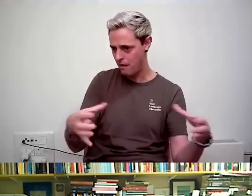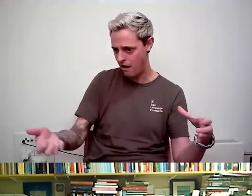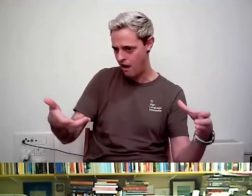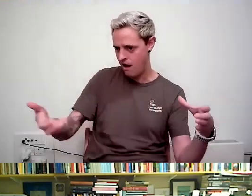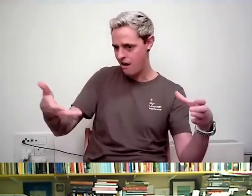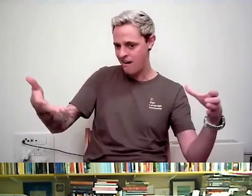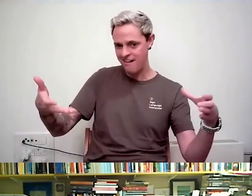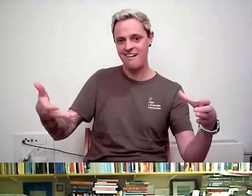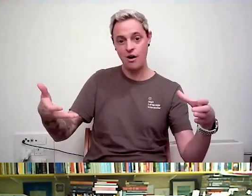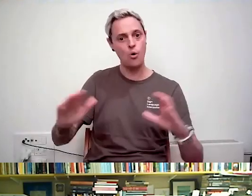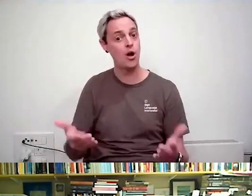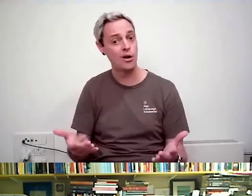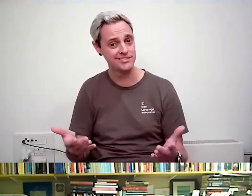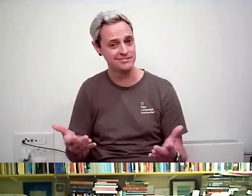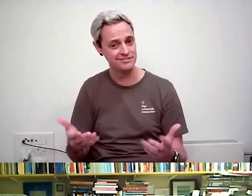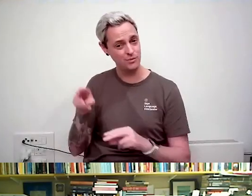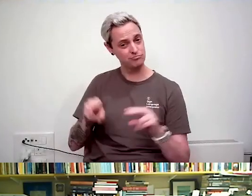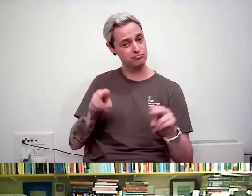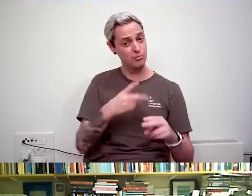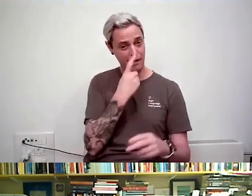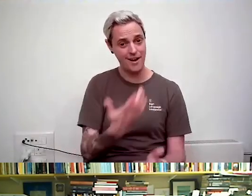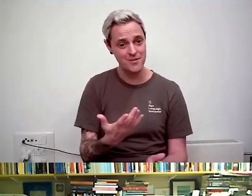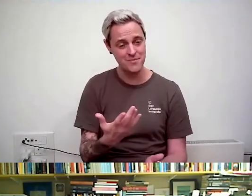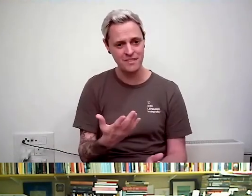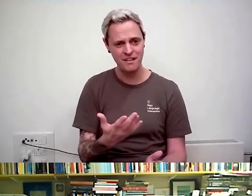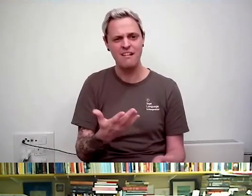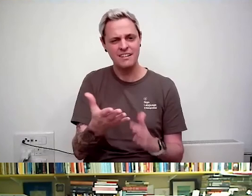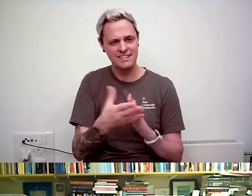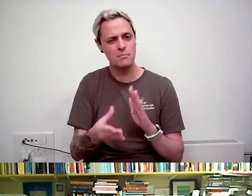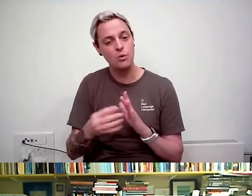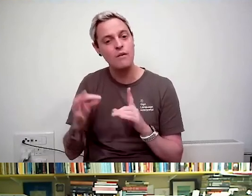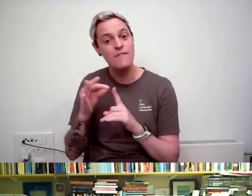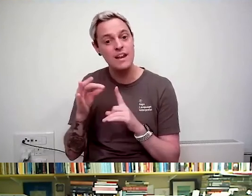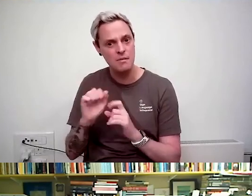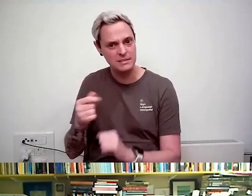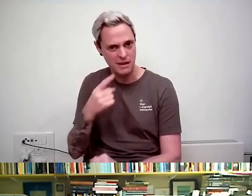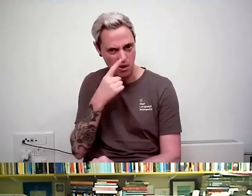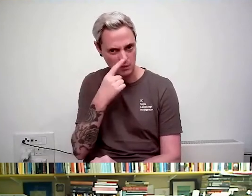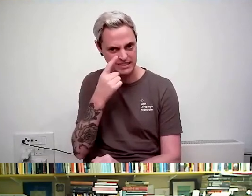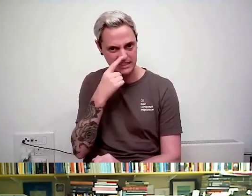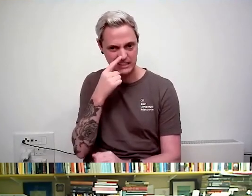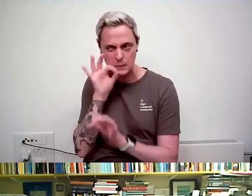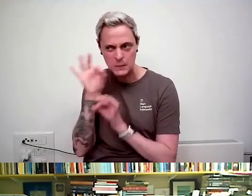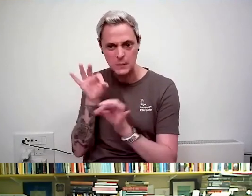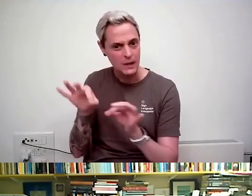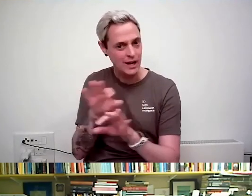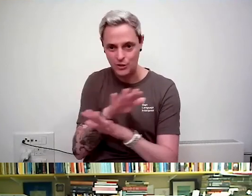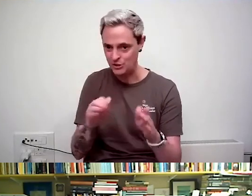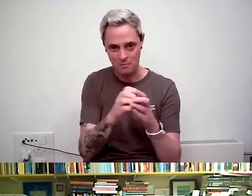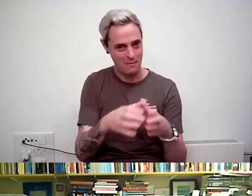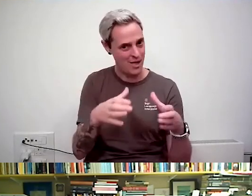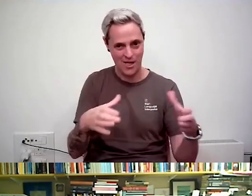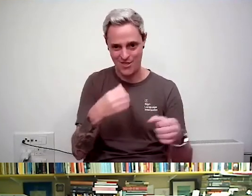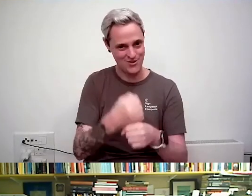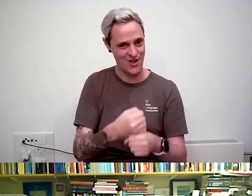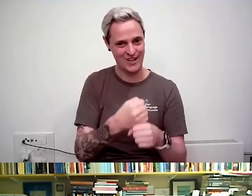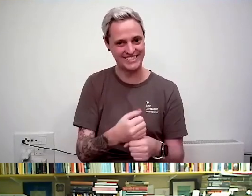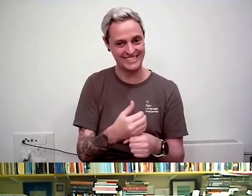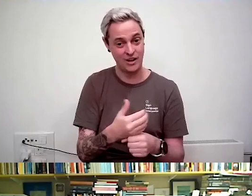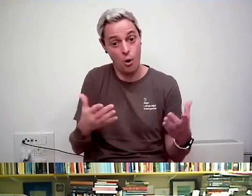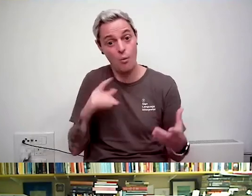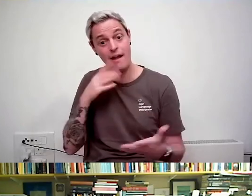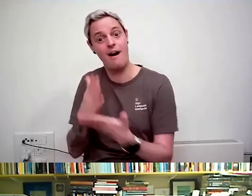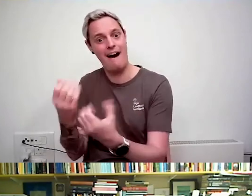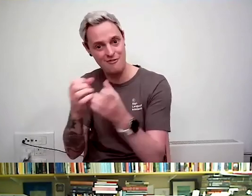So yeah I can think of examples when Philip's nosiness is not building up the Church, as well, as well as when it is so.